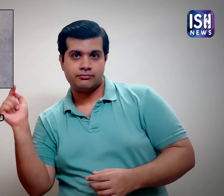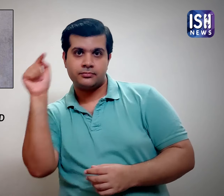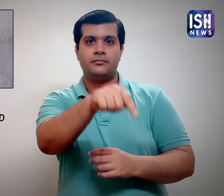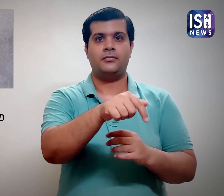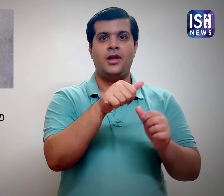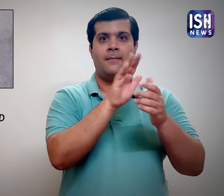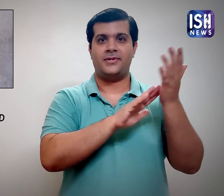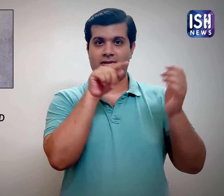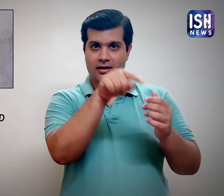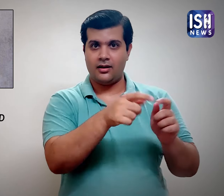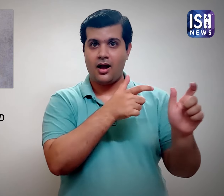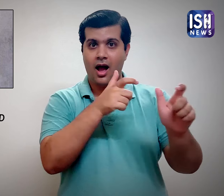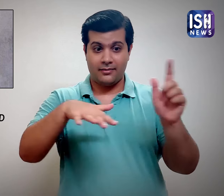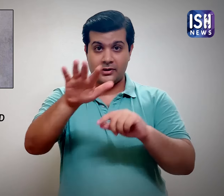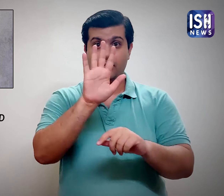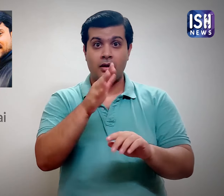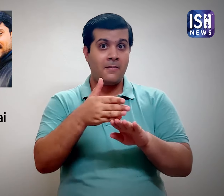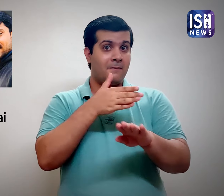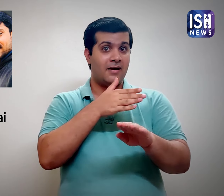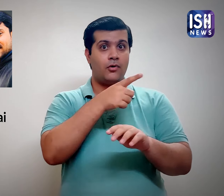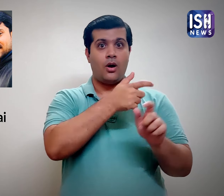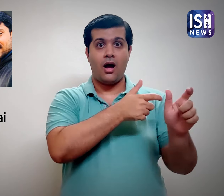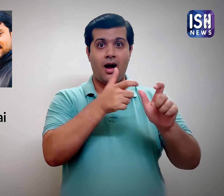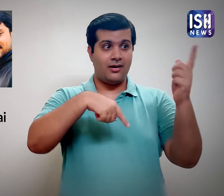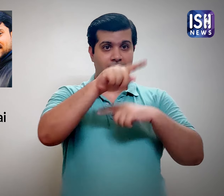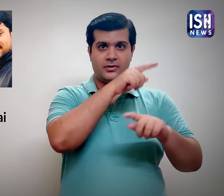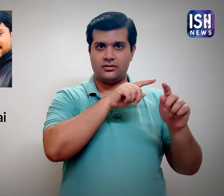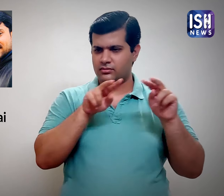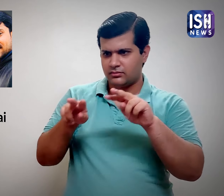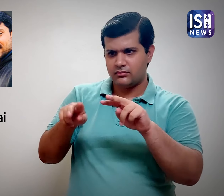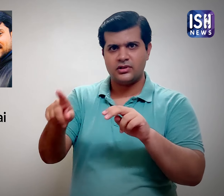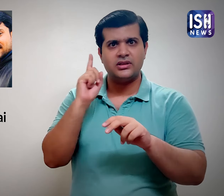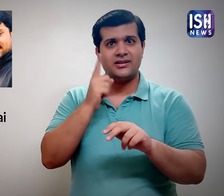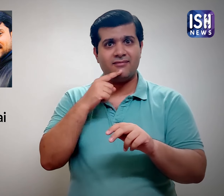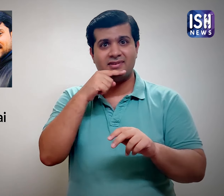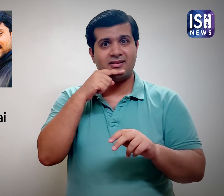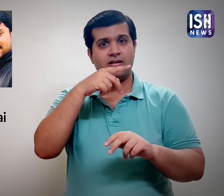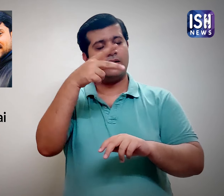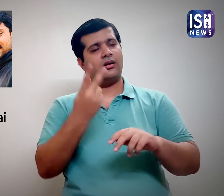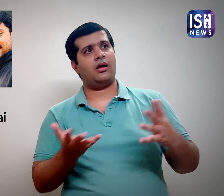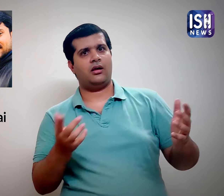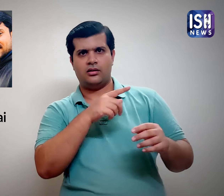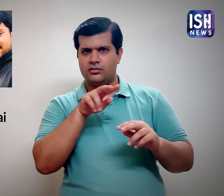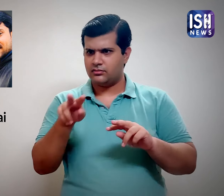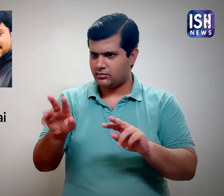Bablu then set out to the military base. A few army officials saw Sachin lying exhausted outside the base.